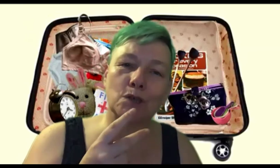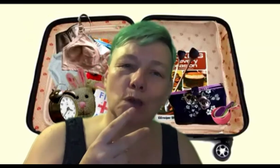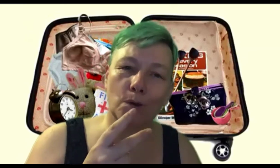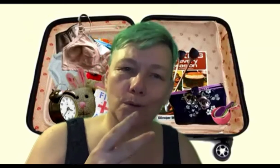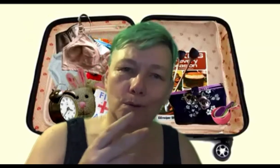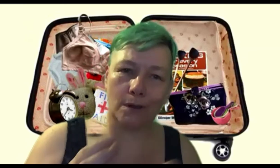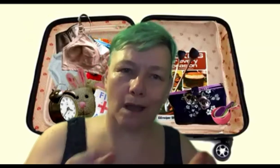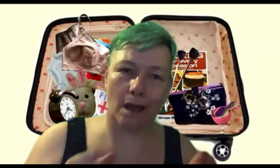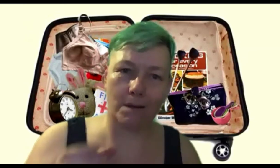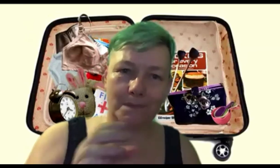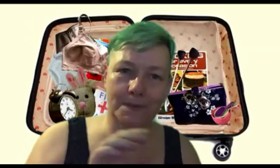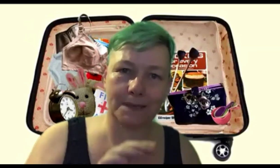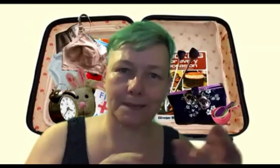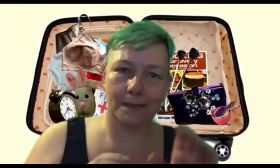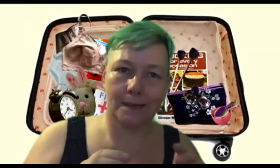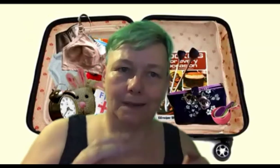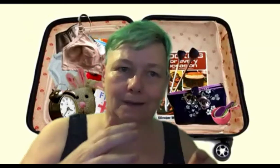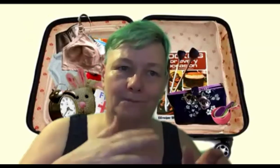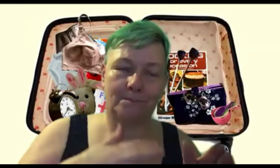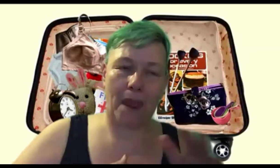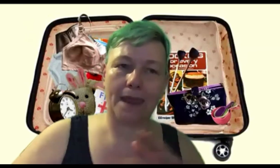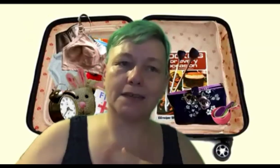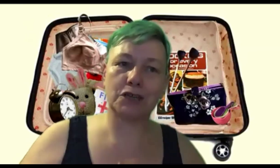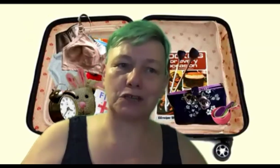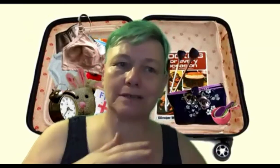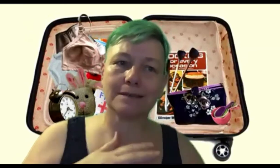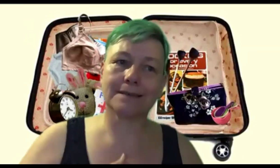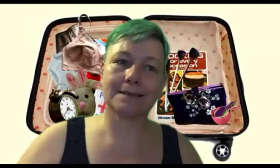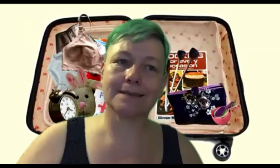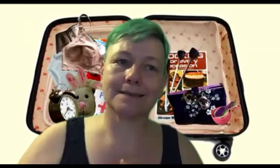two cups of patience,